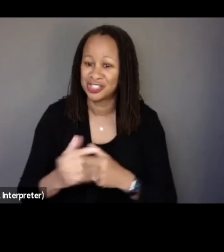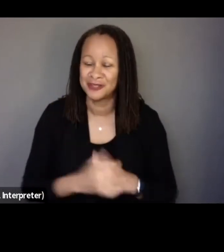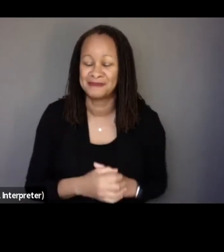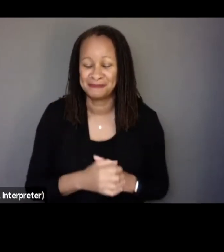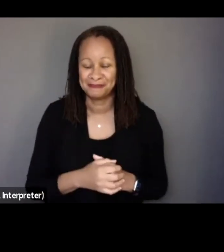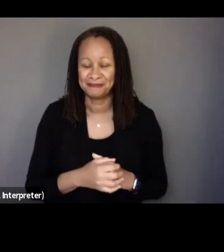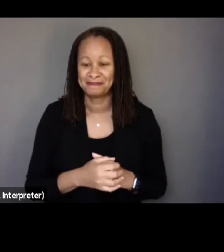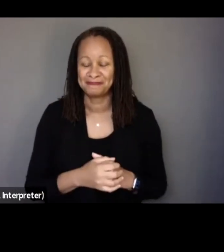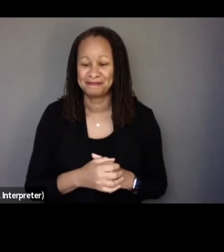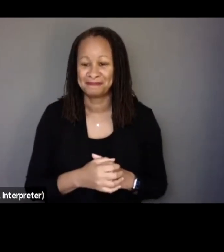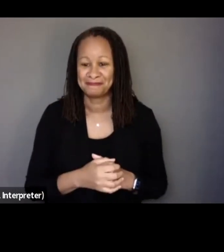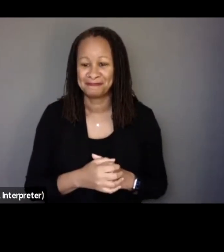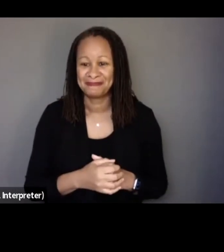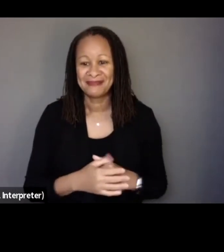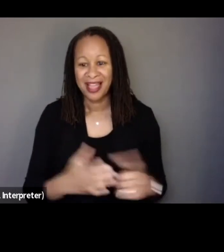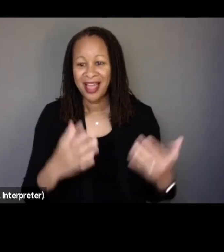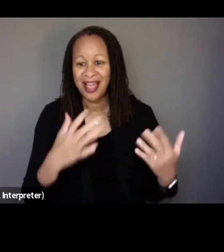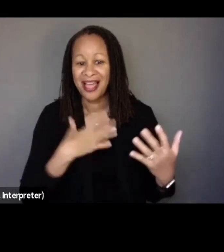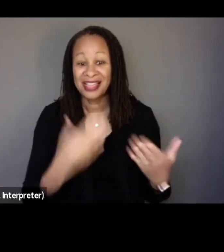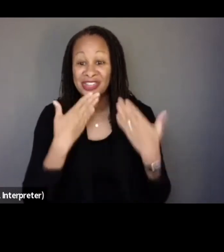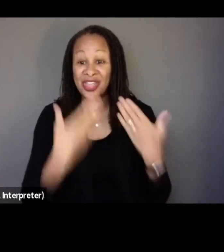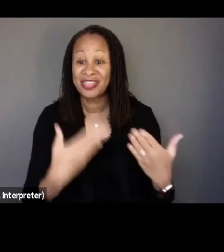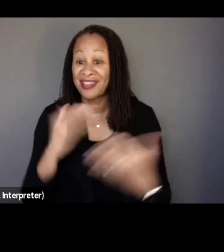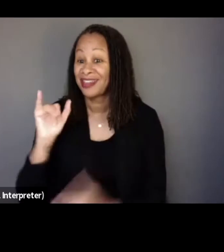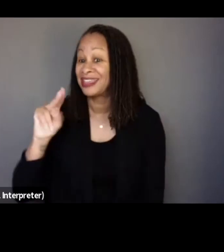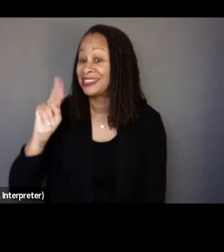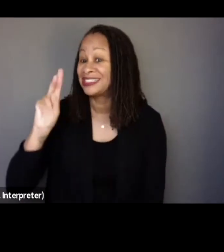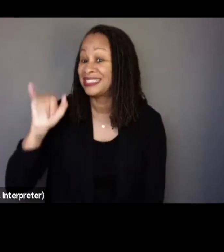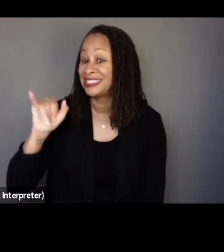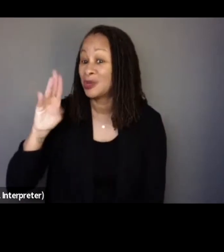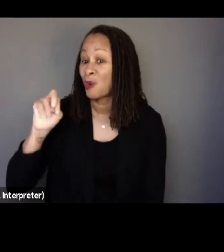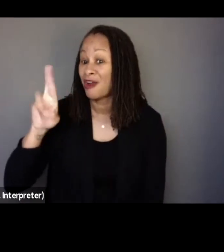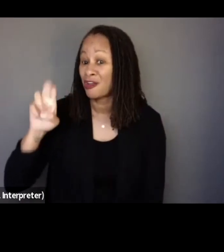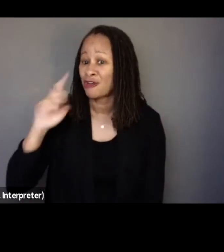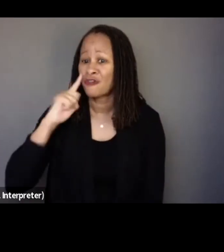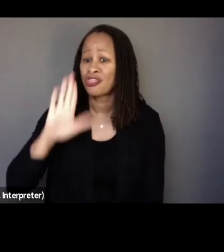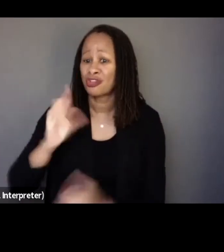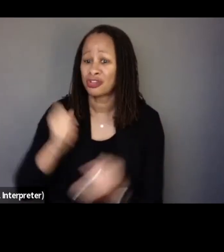I'd like to thank IndieWire for their support this year